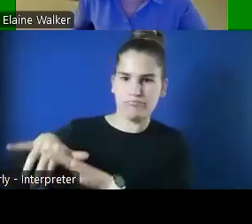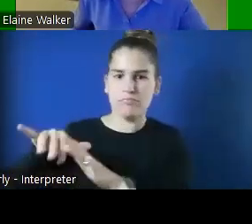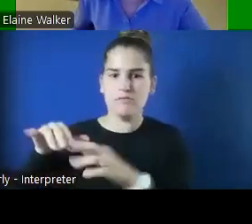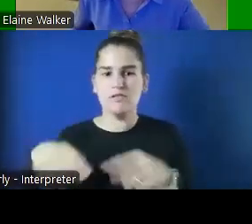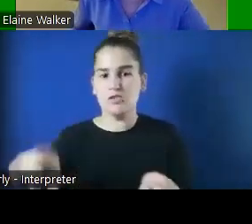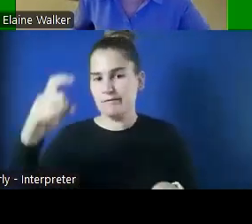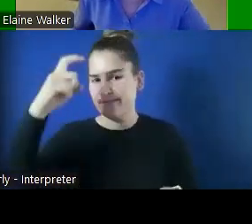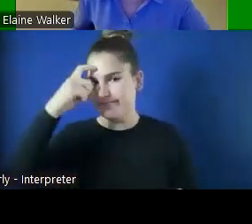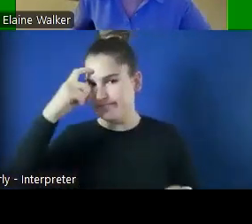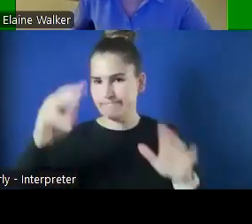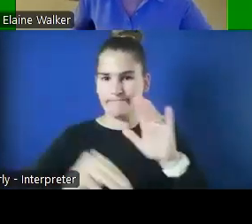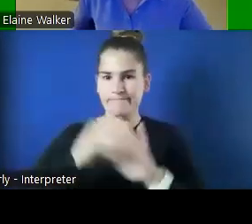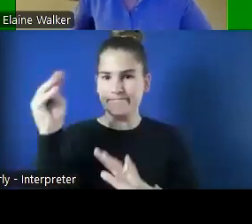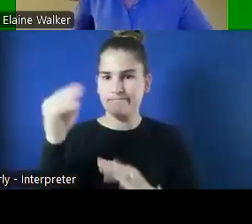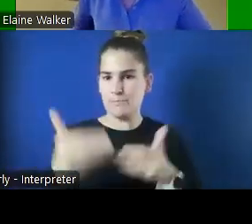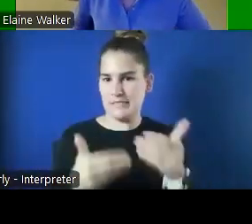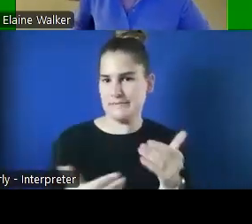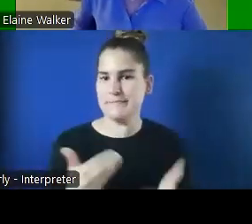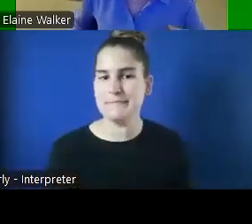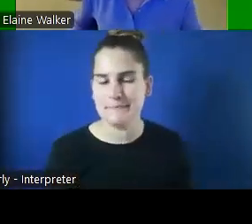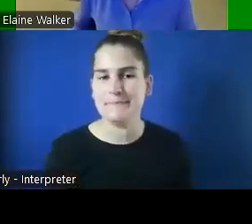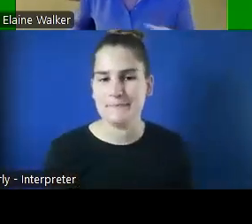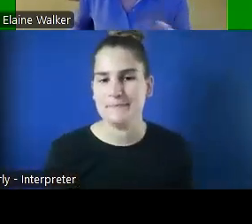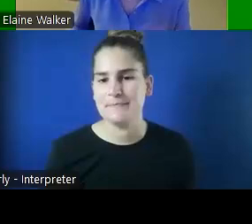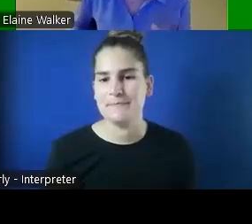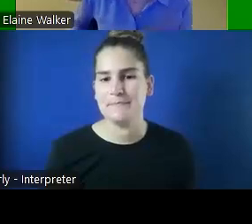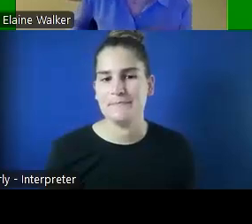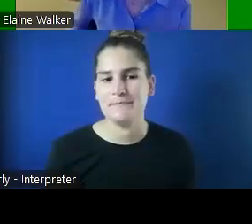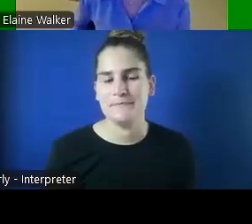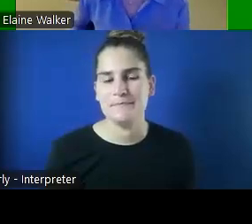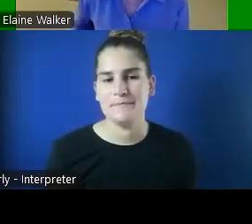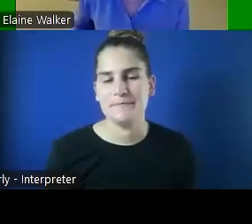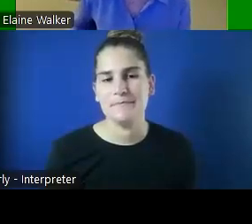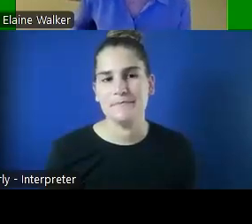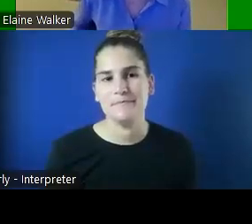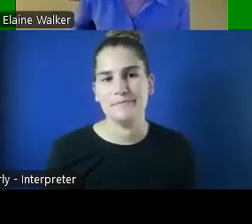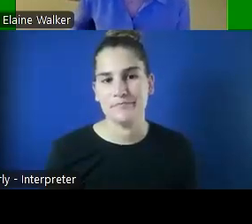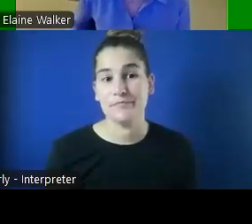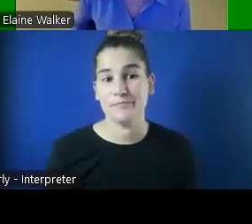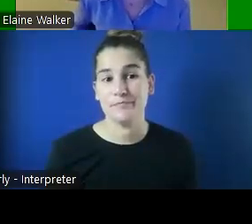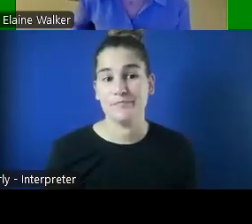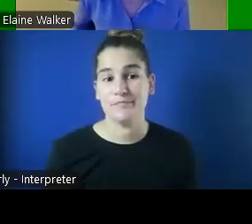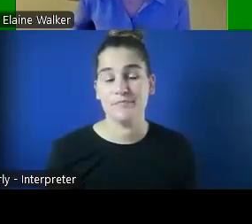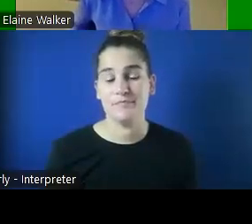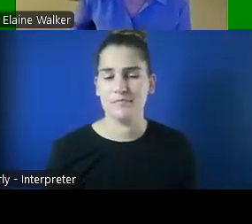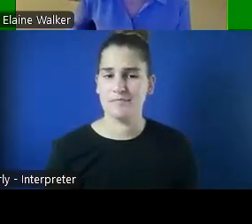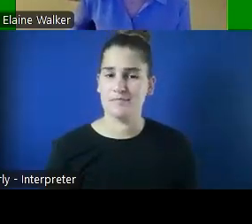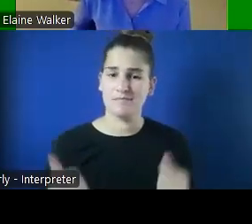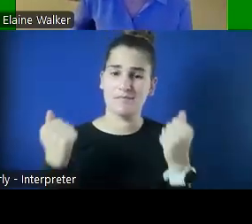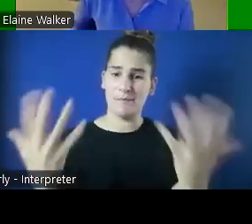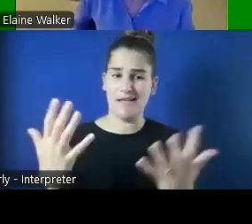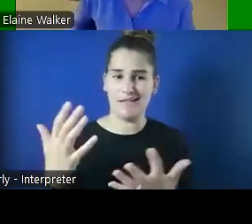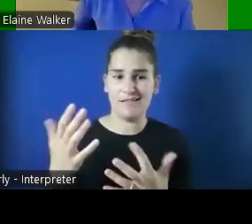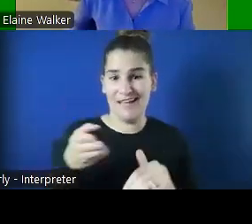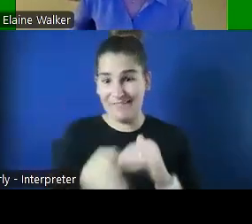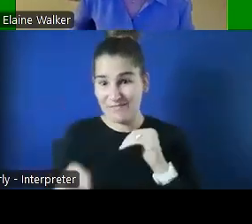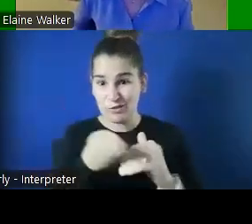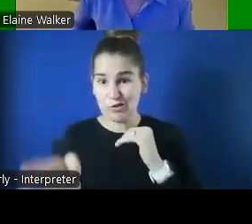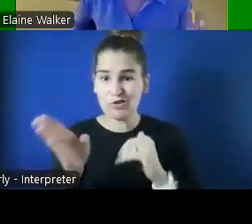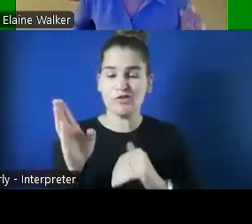processes we have multiple post Baseline follow-up assessments and there have been